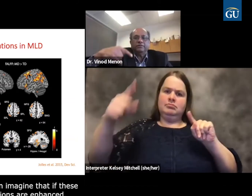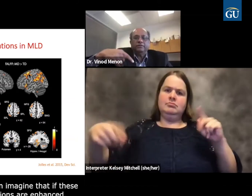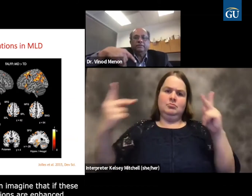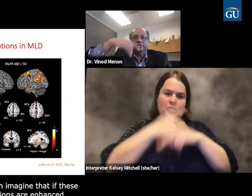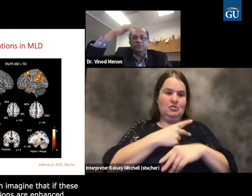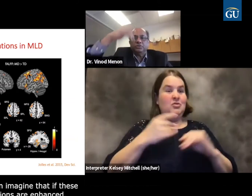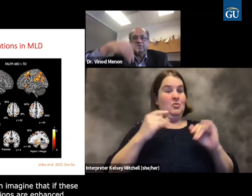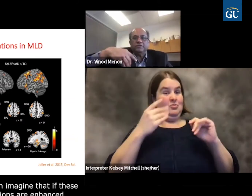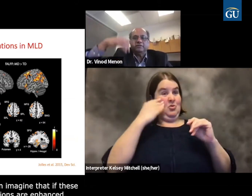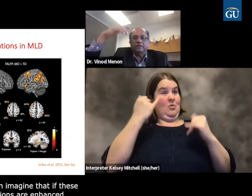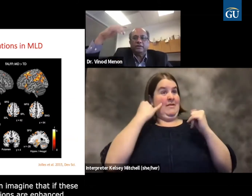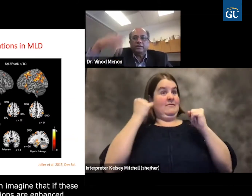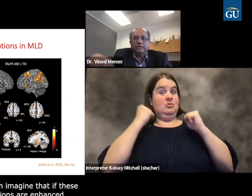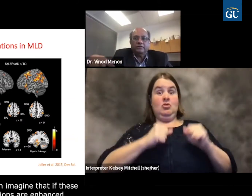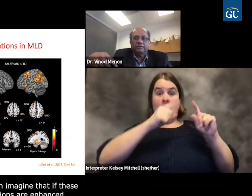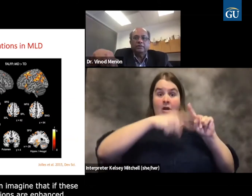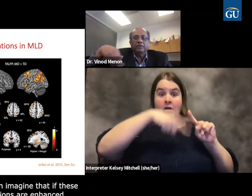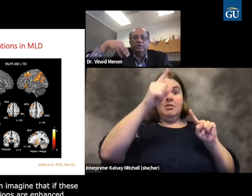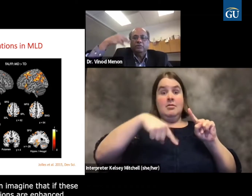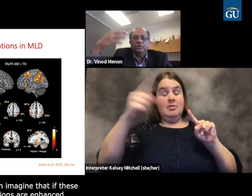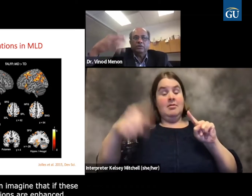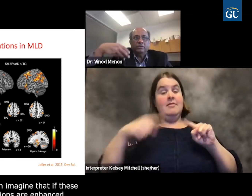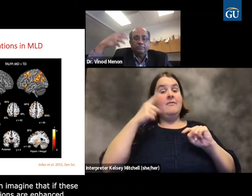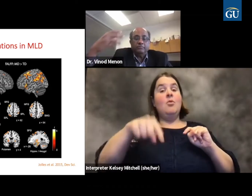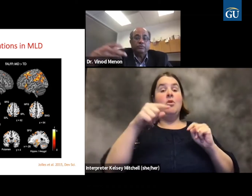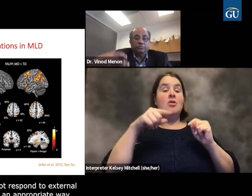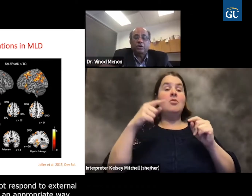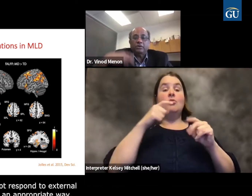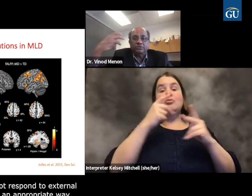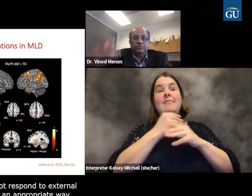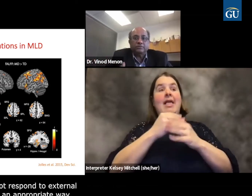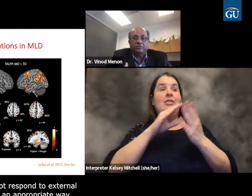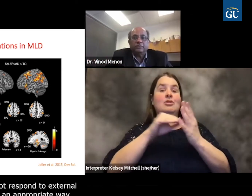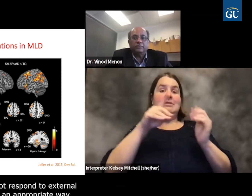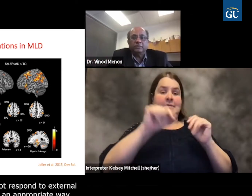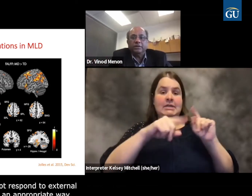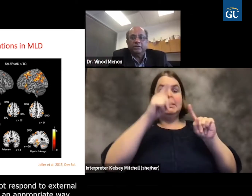imagine that if these fluctuations are